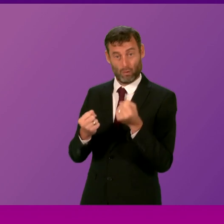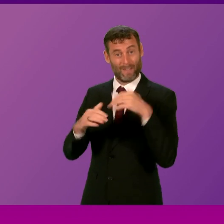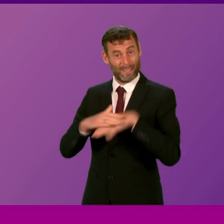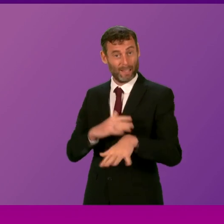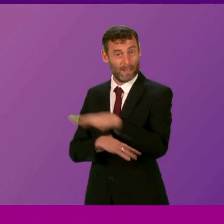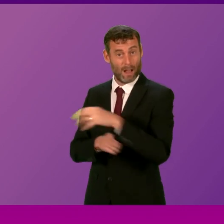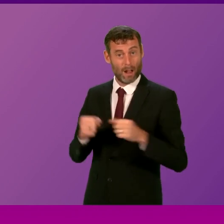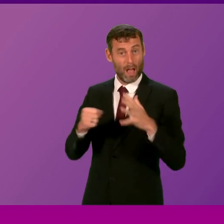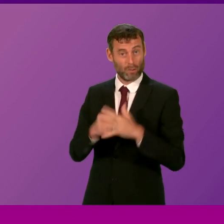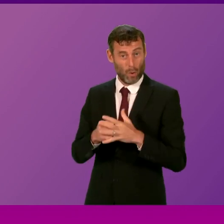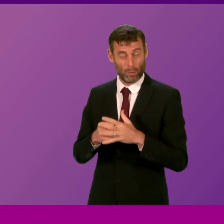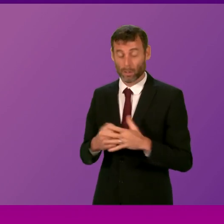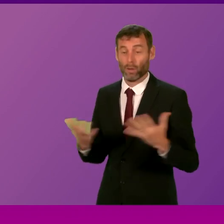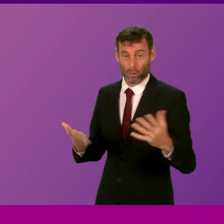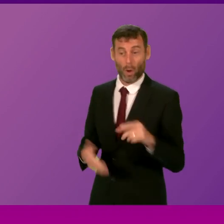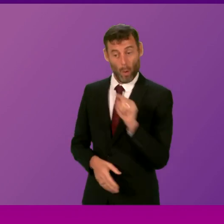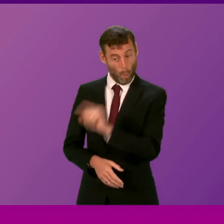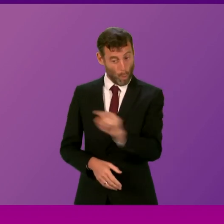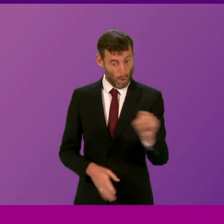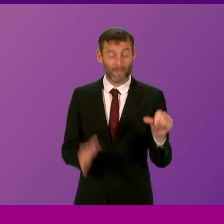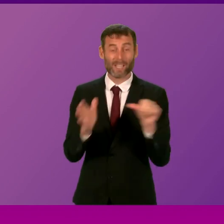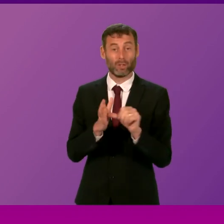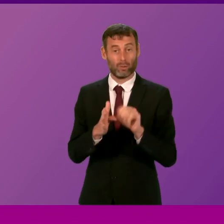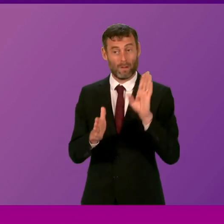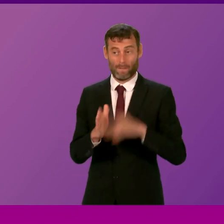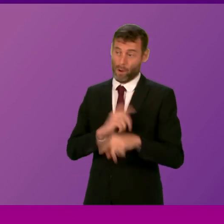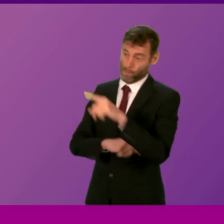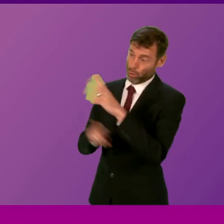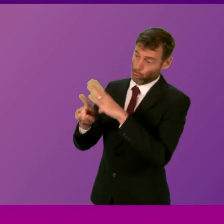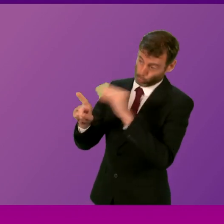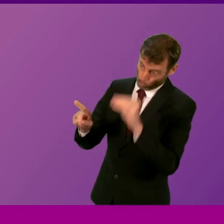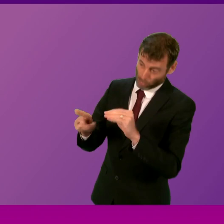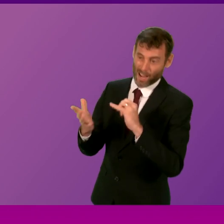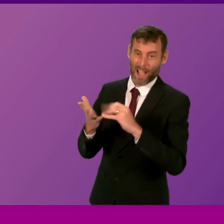SNP incompetence. Both Governments are making life harder for working people, so why can the Deputy